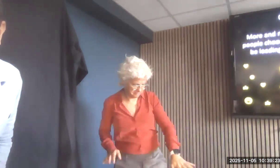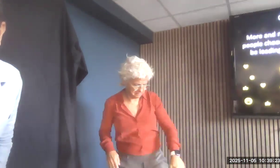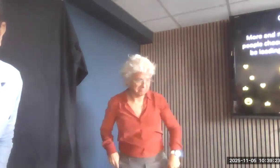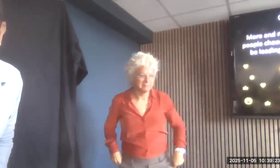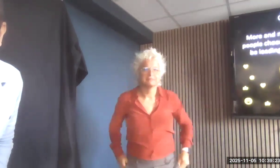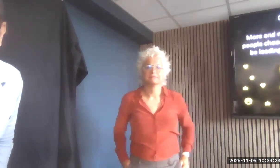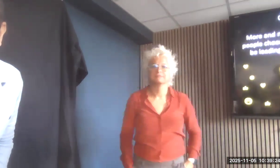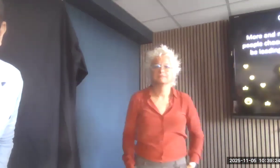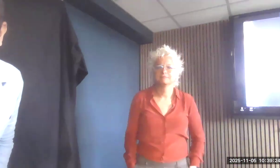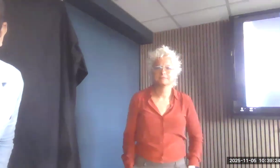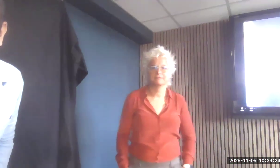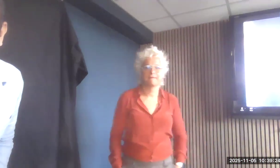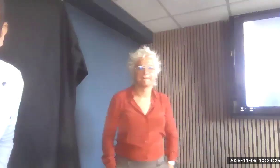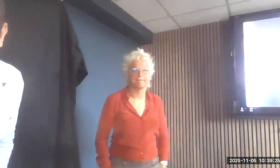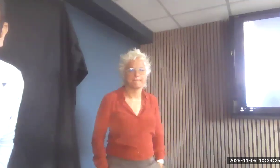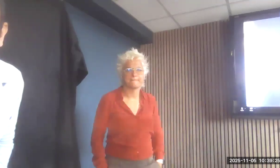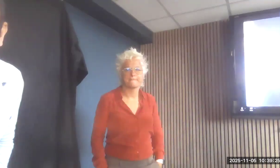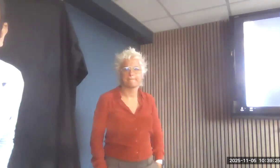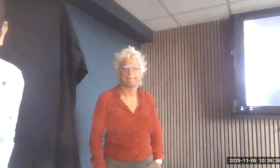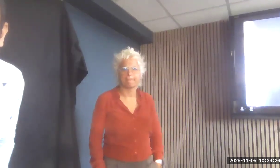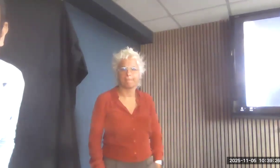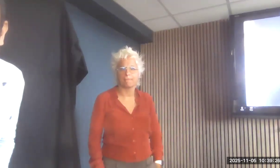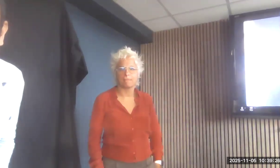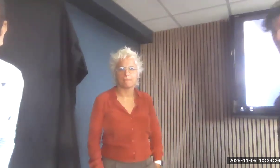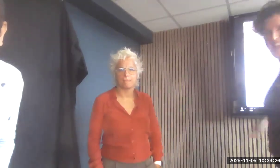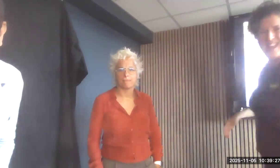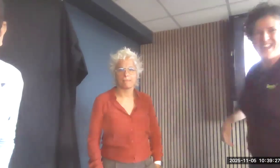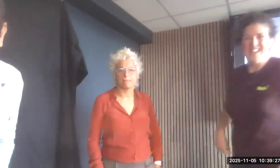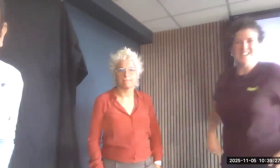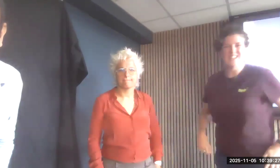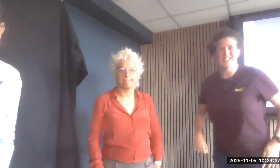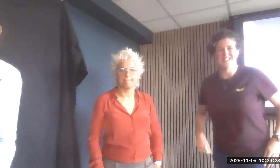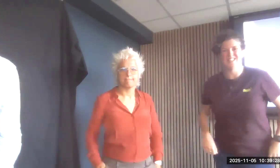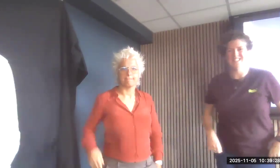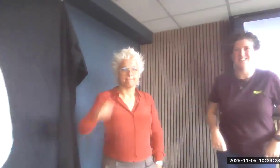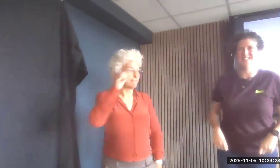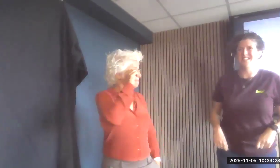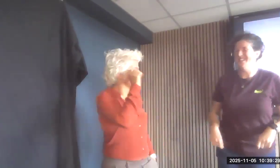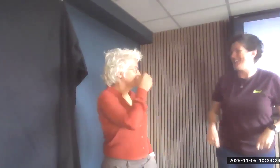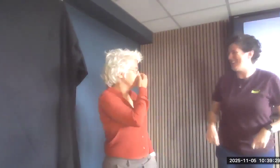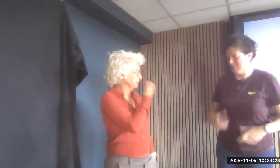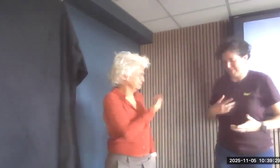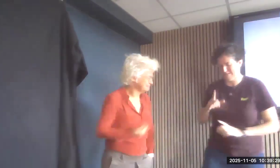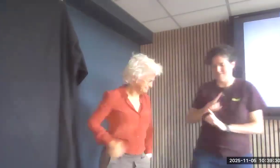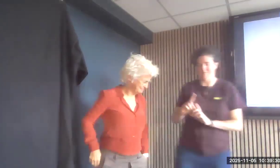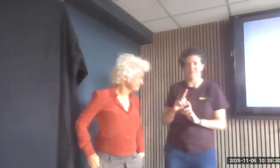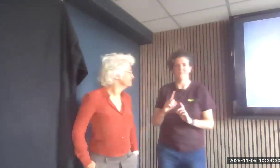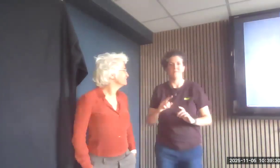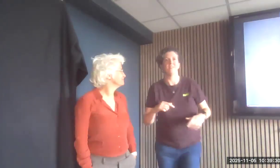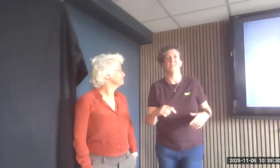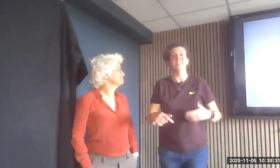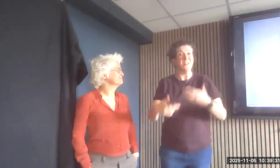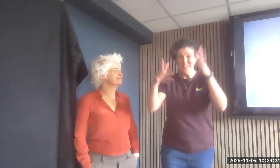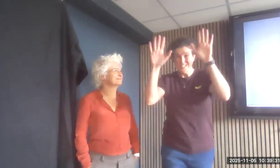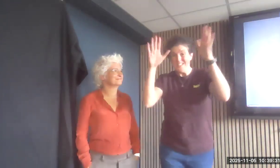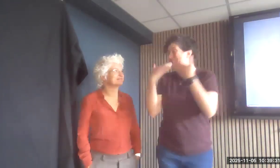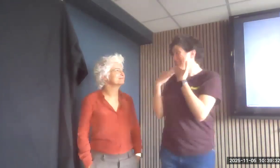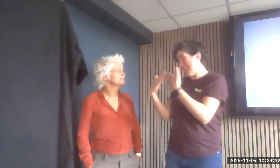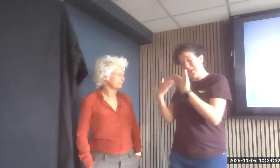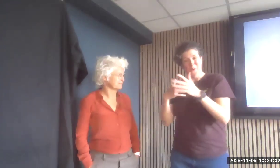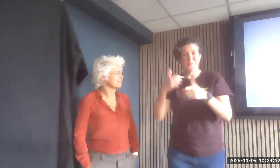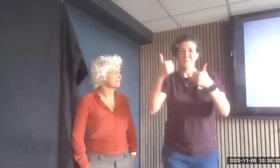Oh, dear, yes, we've got some drips on the floor here, slightly dangerous, maybe.